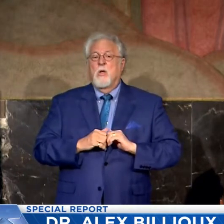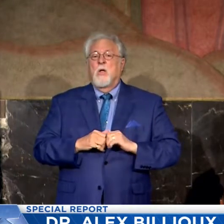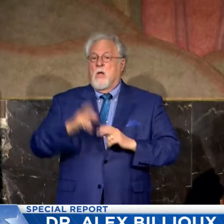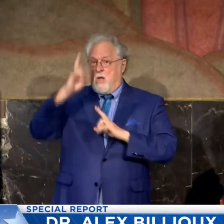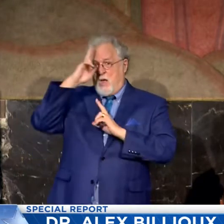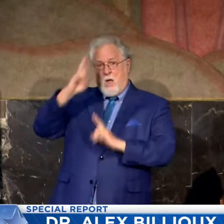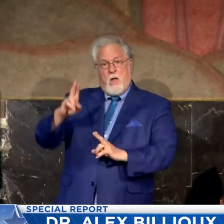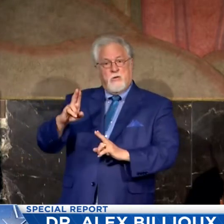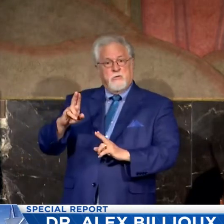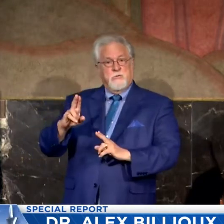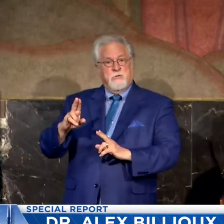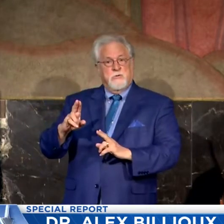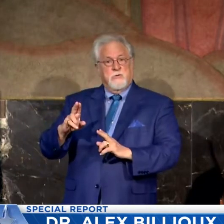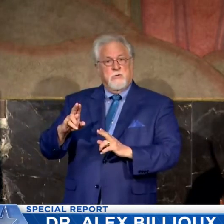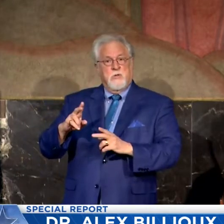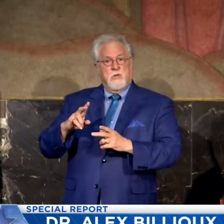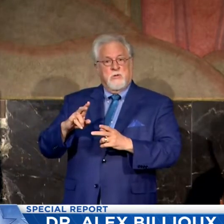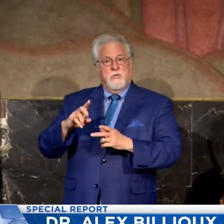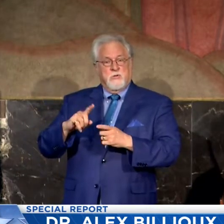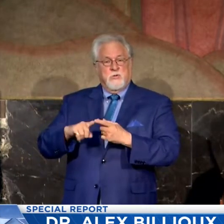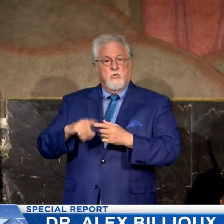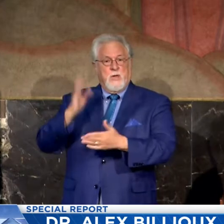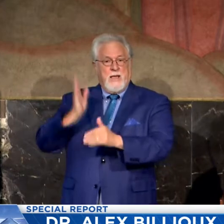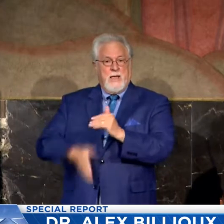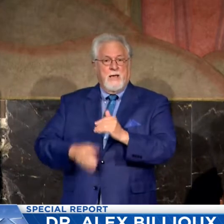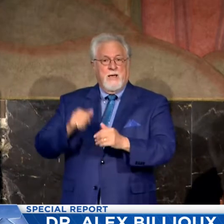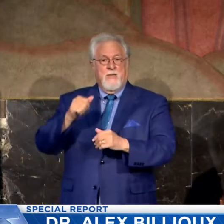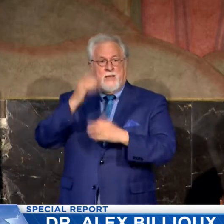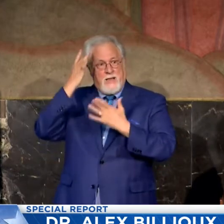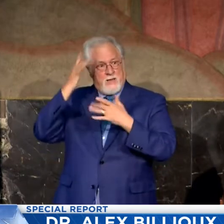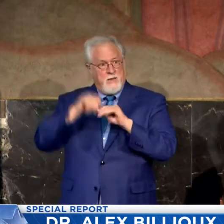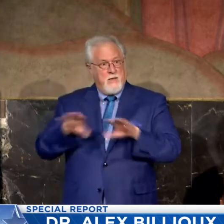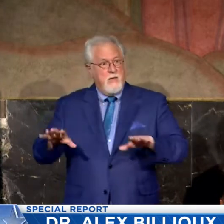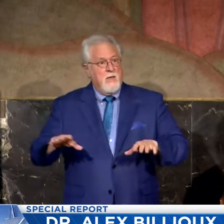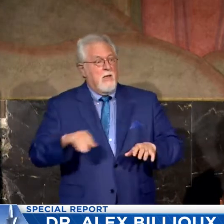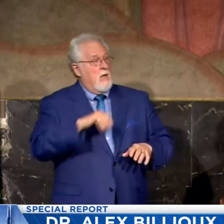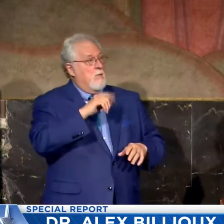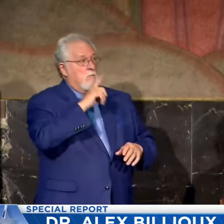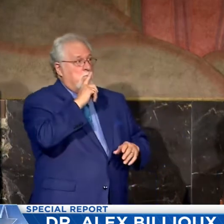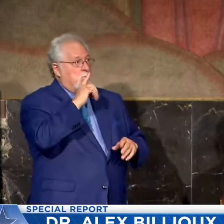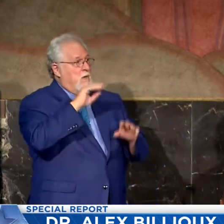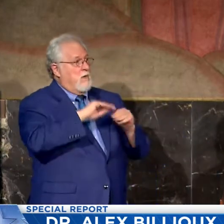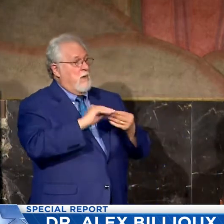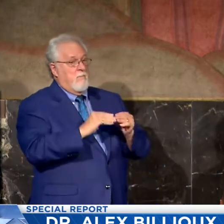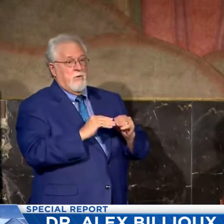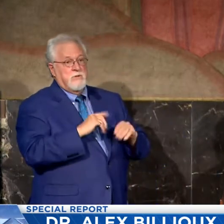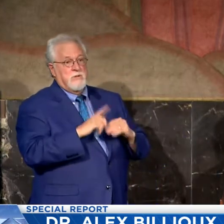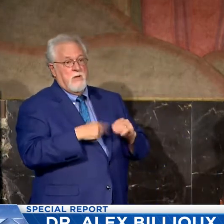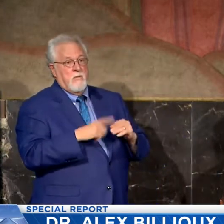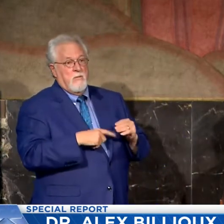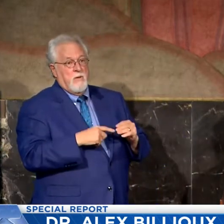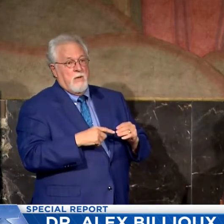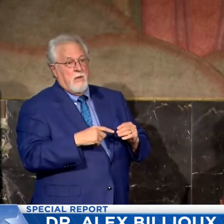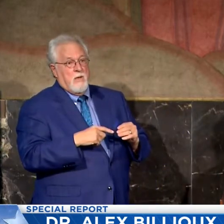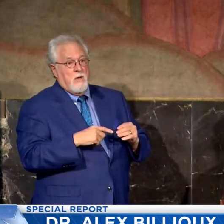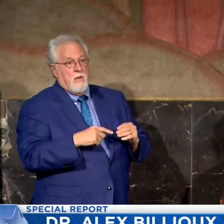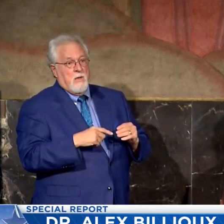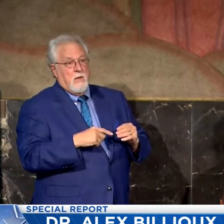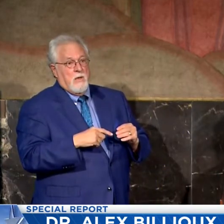CONTACT TRACING SYSTEM, WE WANT BUSINESSES, CANDIDATE CONGREGATE SETTINGS TO KNOW THAT WE WILL COME TO DO OURJOB AND MAKE SURE PEOPLE ARE SAFE AND MAKE SURE THE PUBLIC IS SAFE .